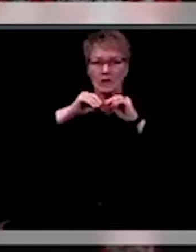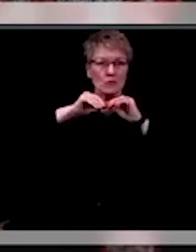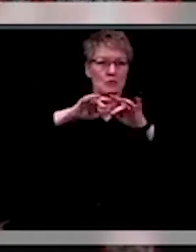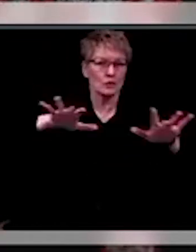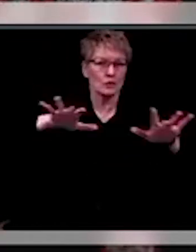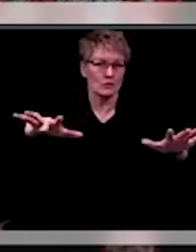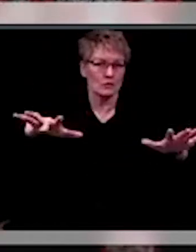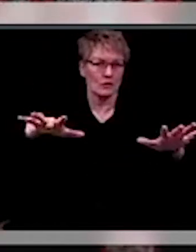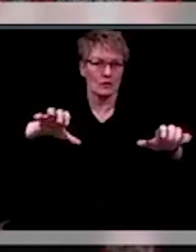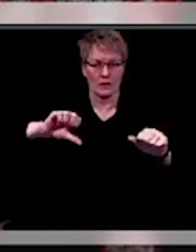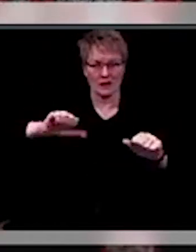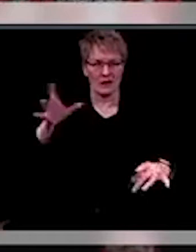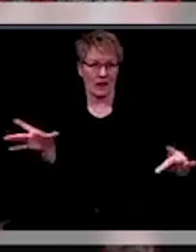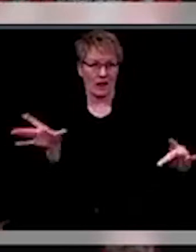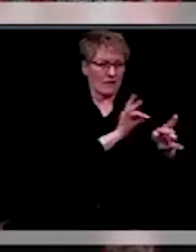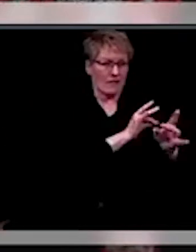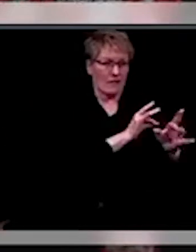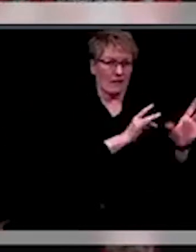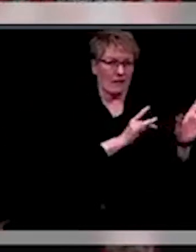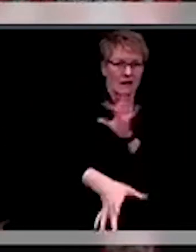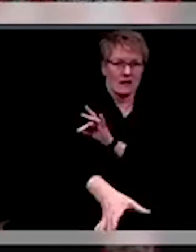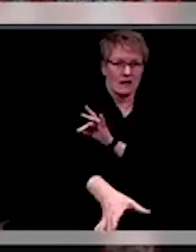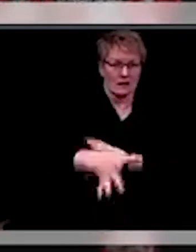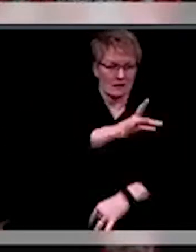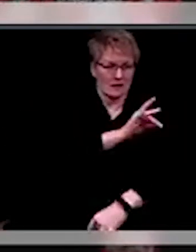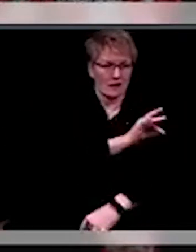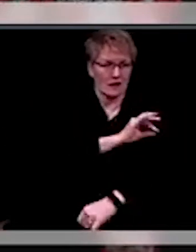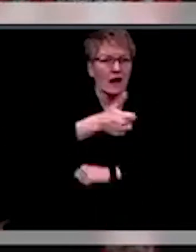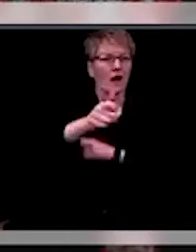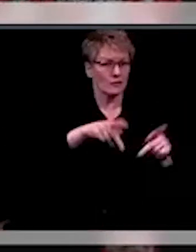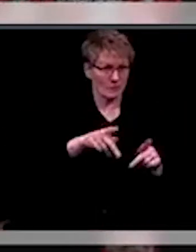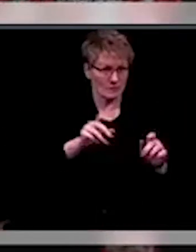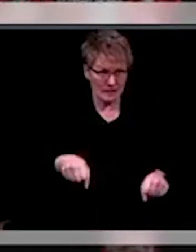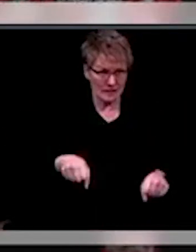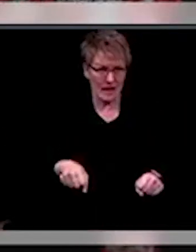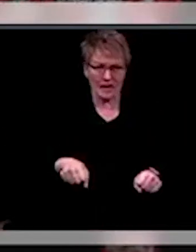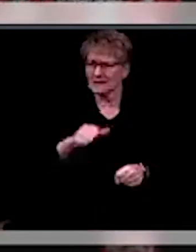or a sprained ankle. If you participate in a risky activity, you might get one of those